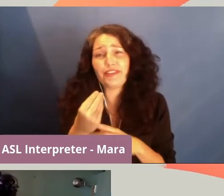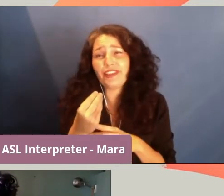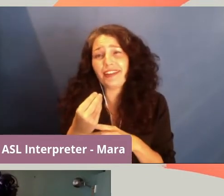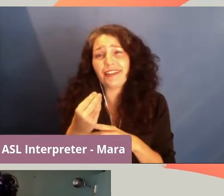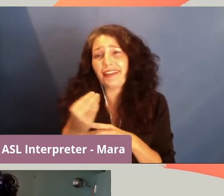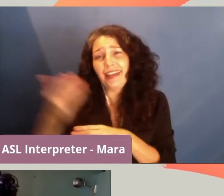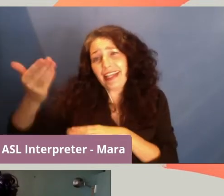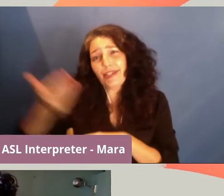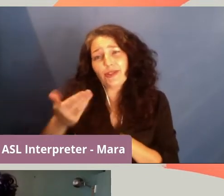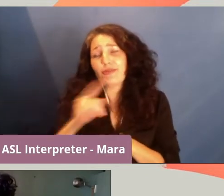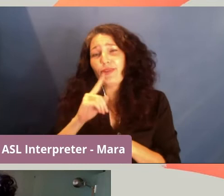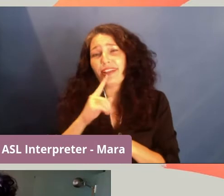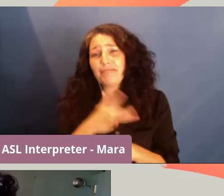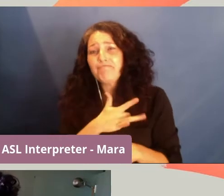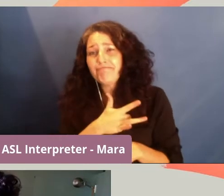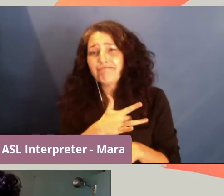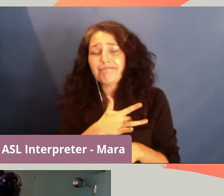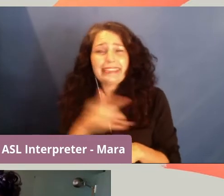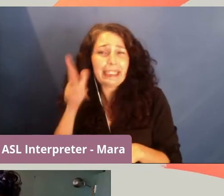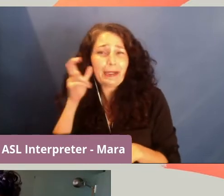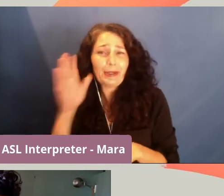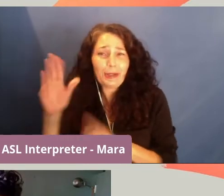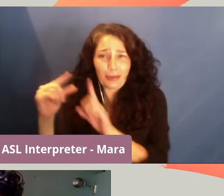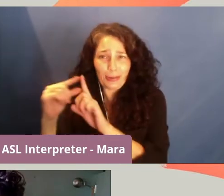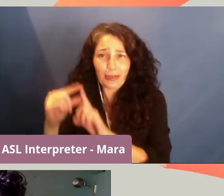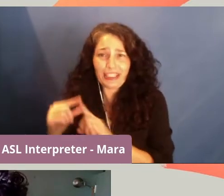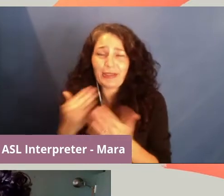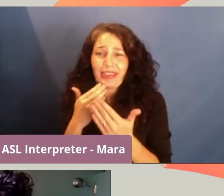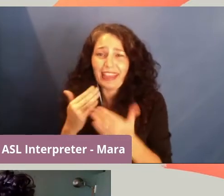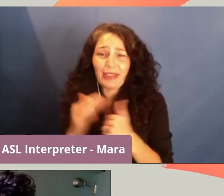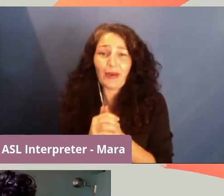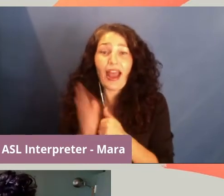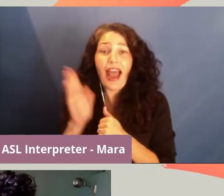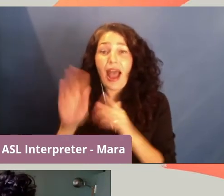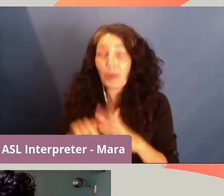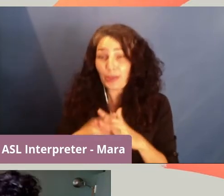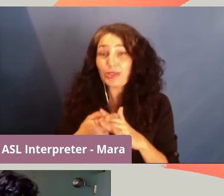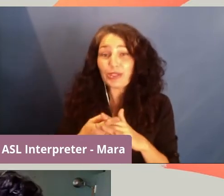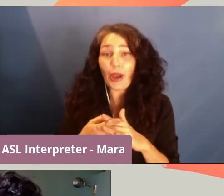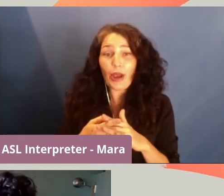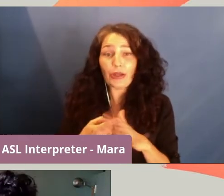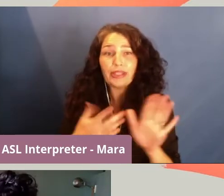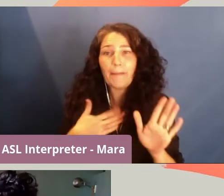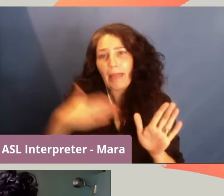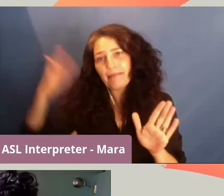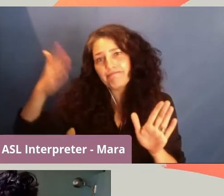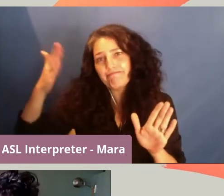and very meaningful to hear those words. I'm gonna open up my talk.